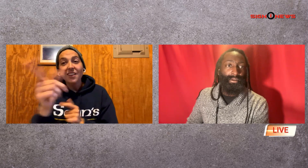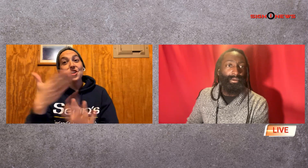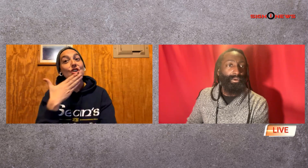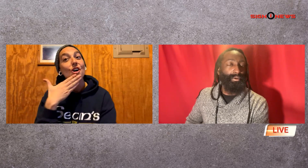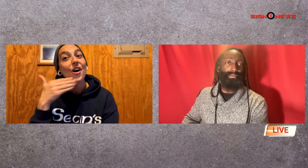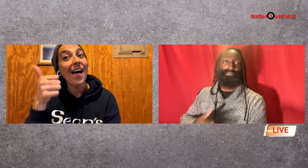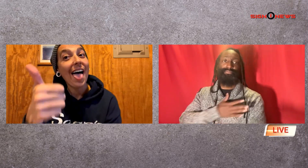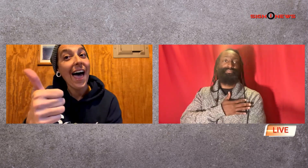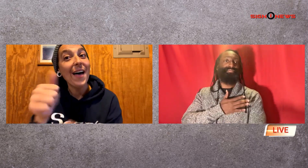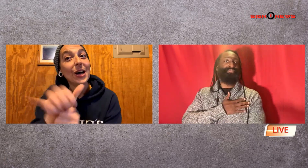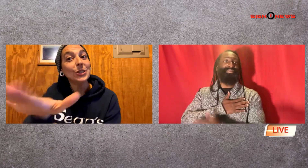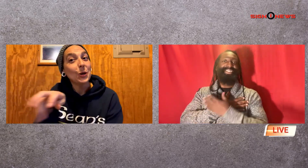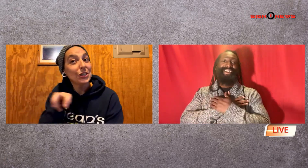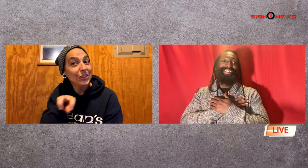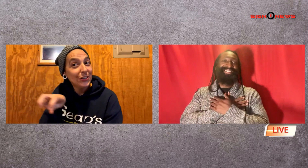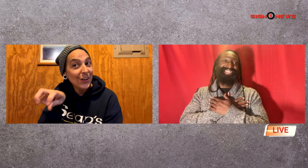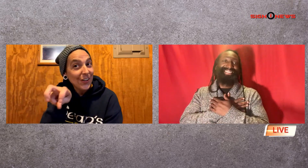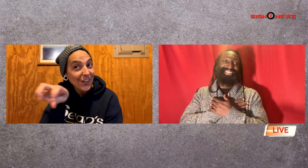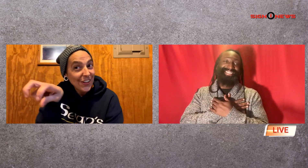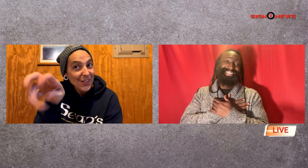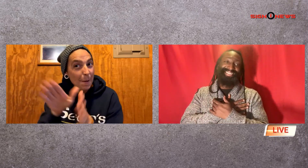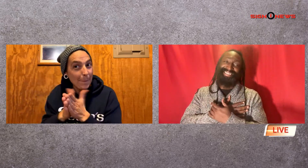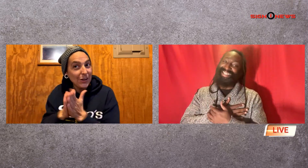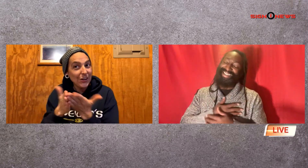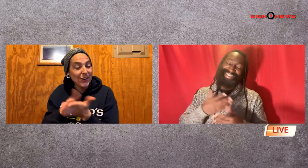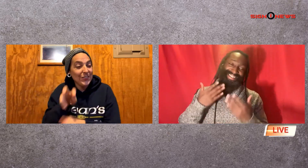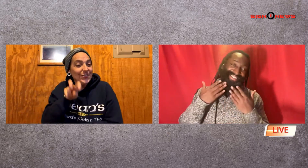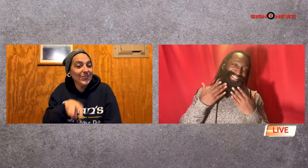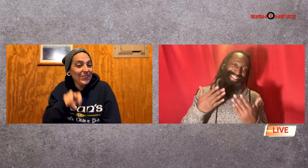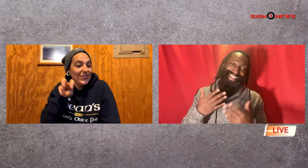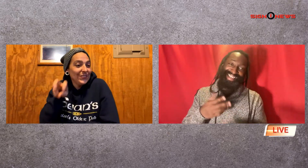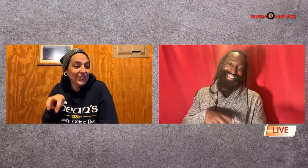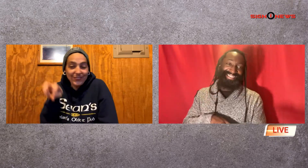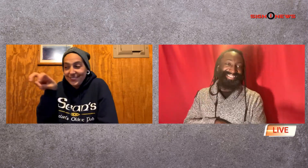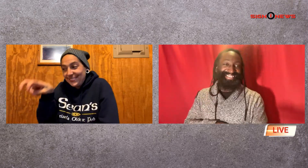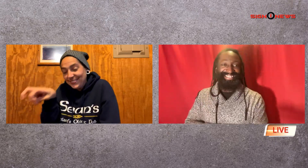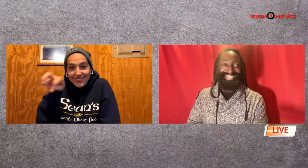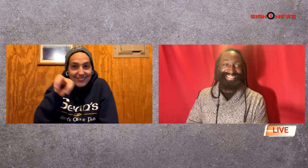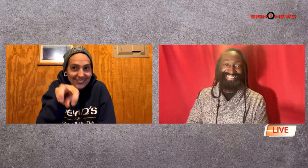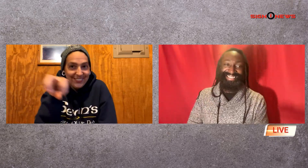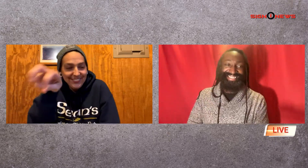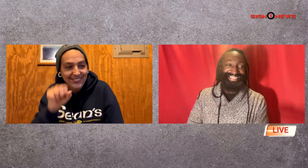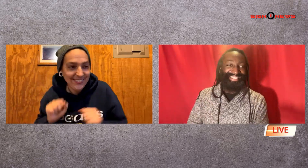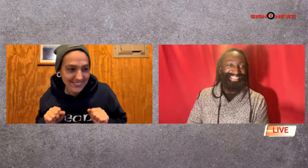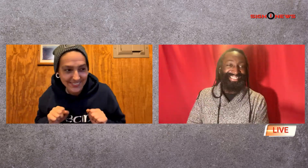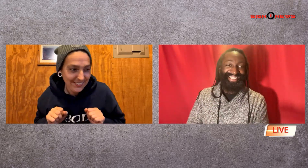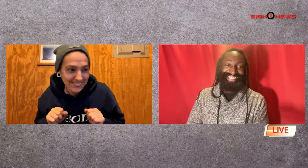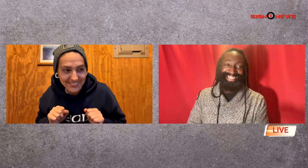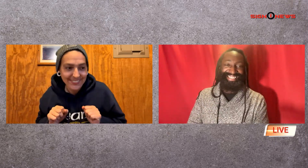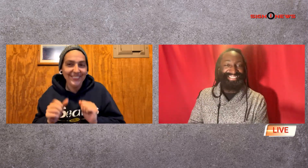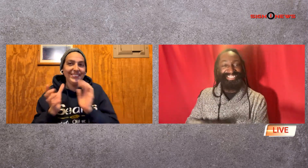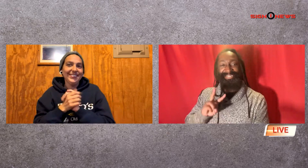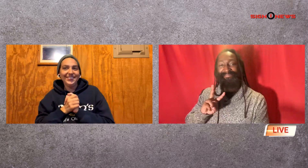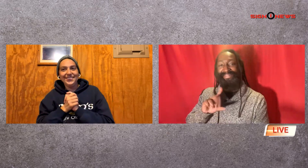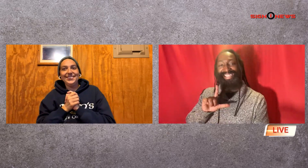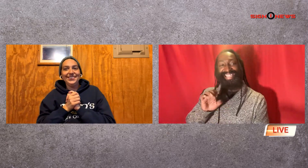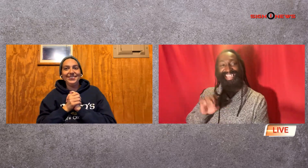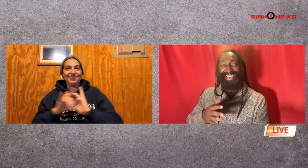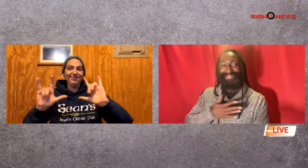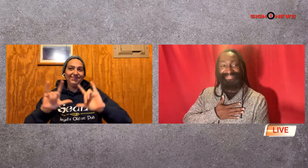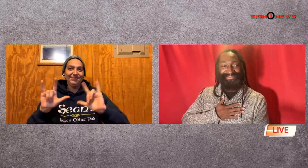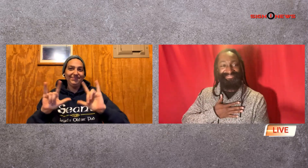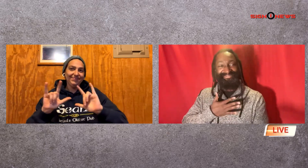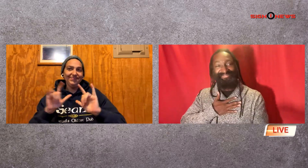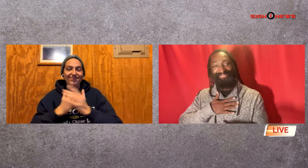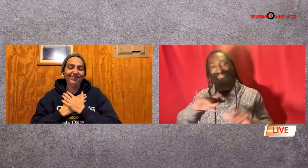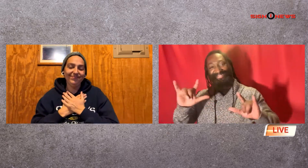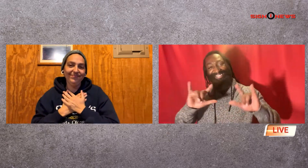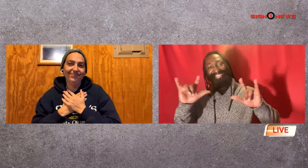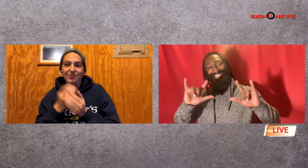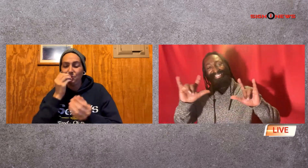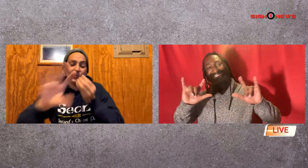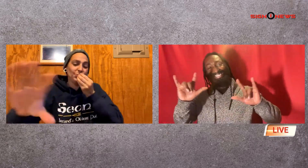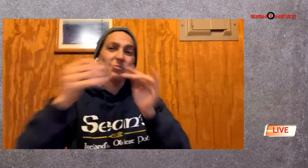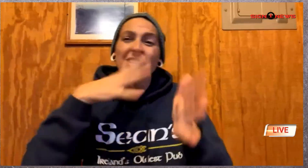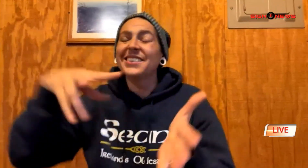a pleasure chatting with you good luck on your book tour